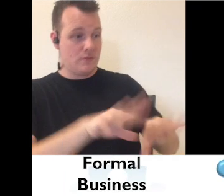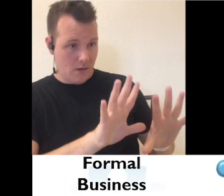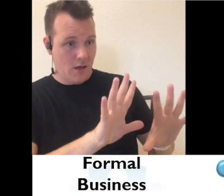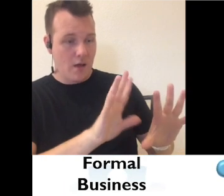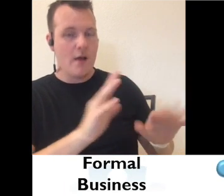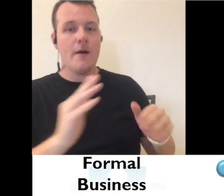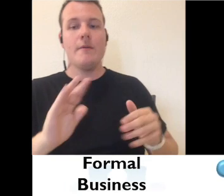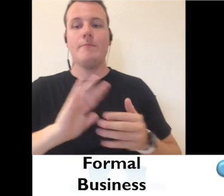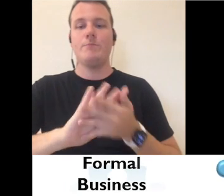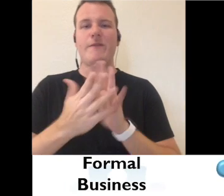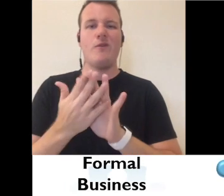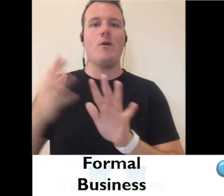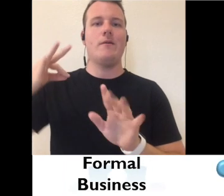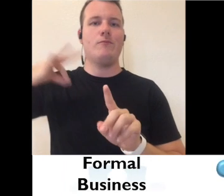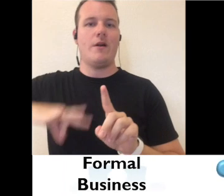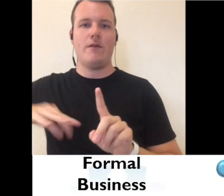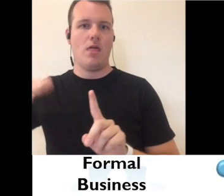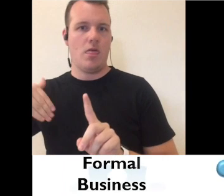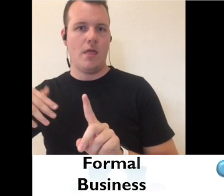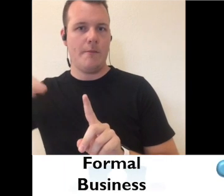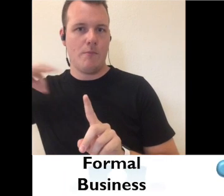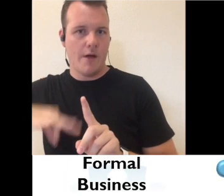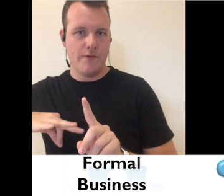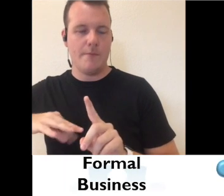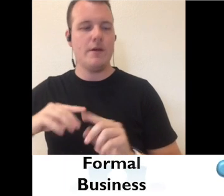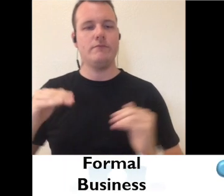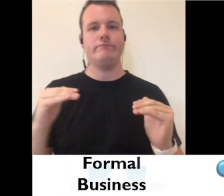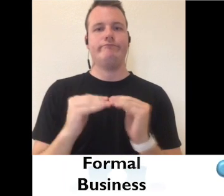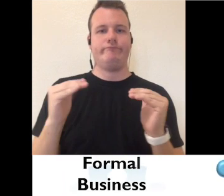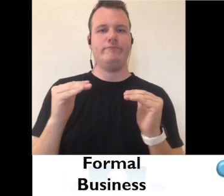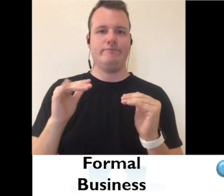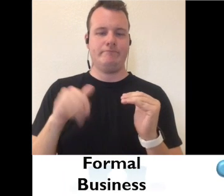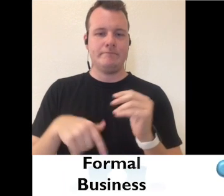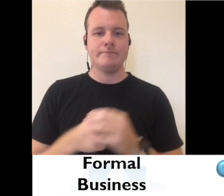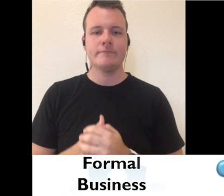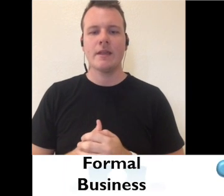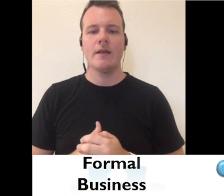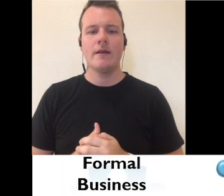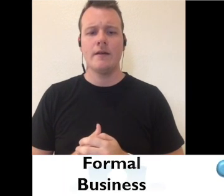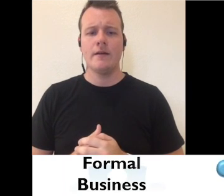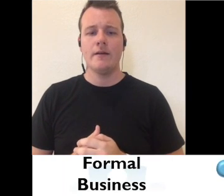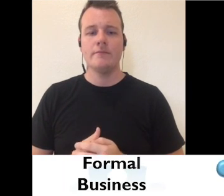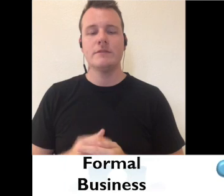measurable key indicators can be used like you can measure in units. You can